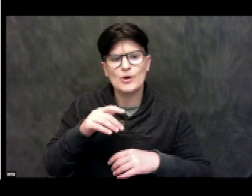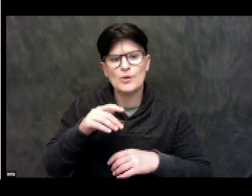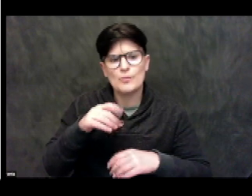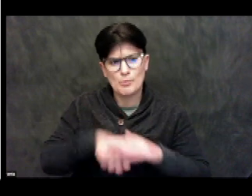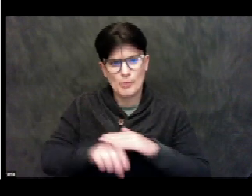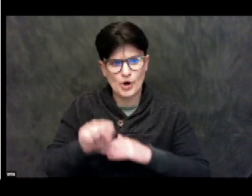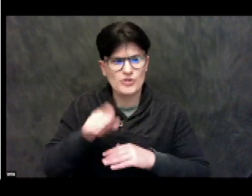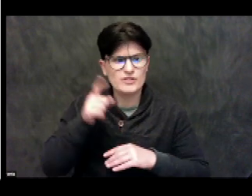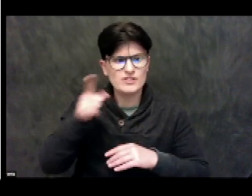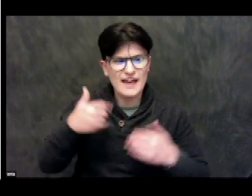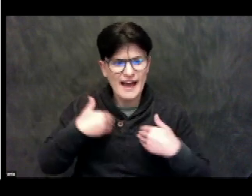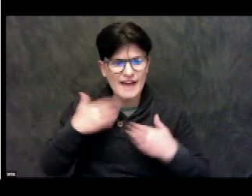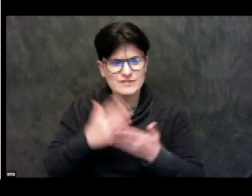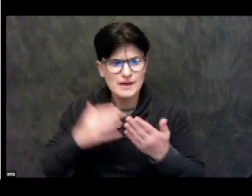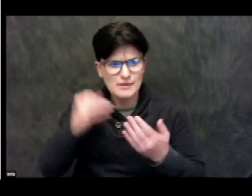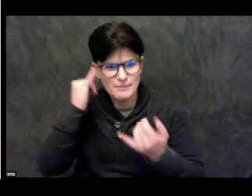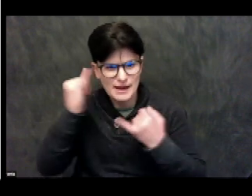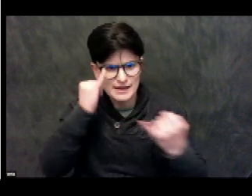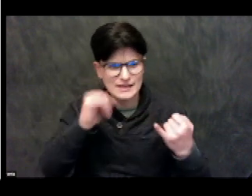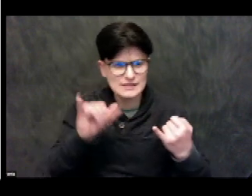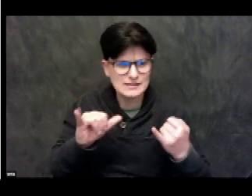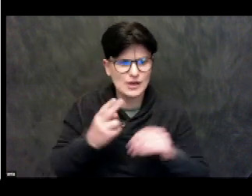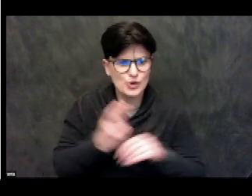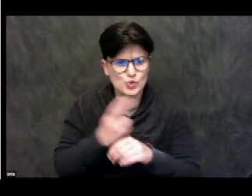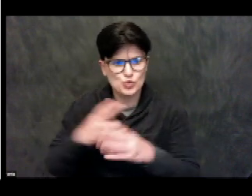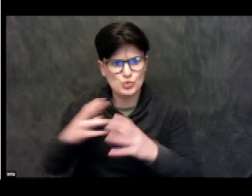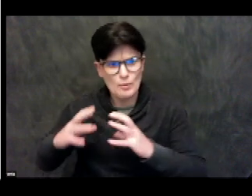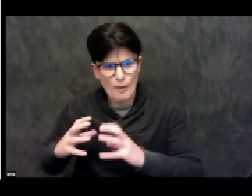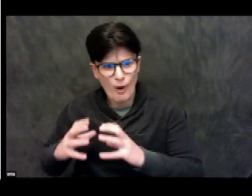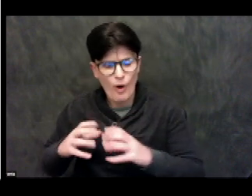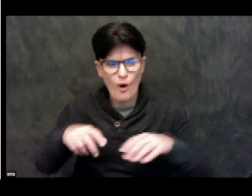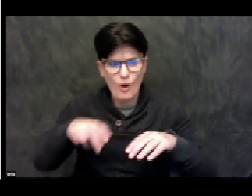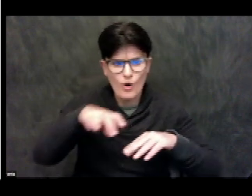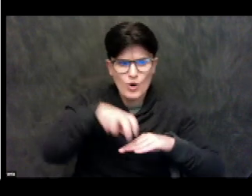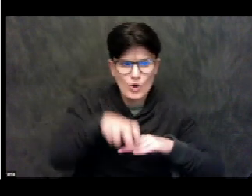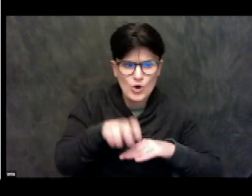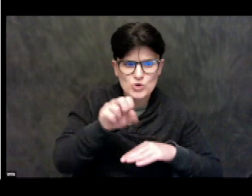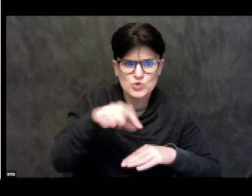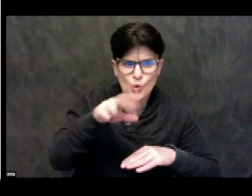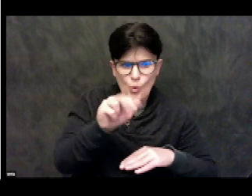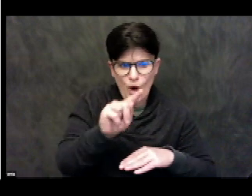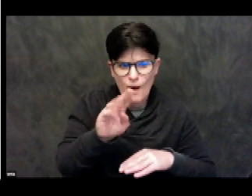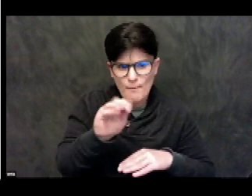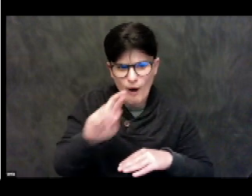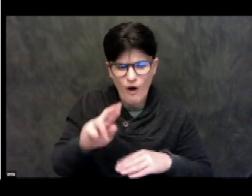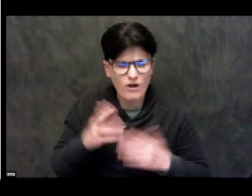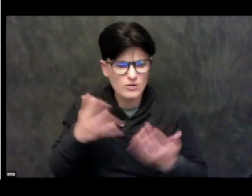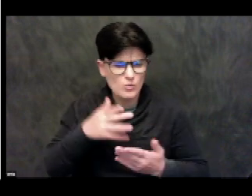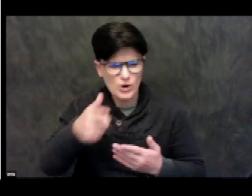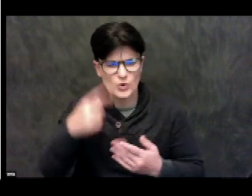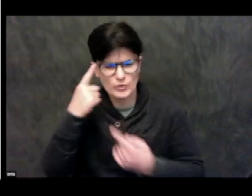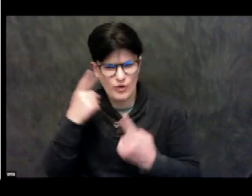What are your thoughts? I think I will probably take that one